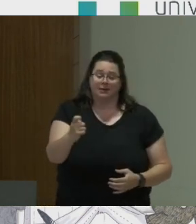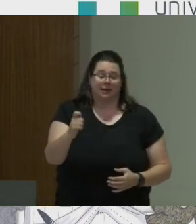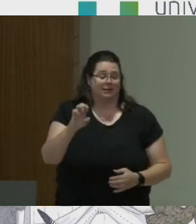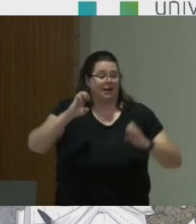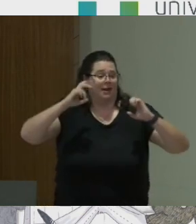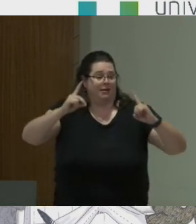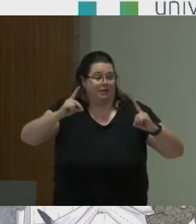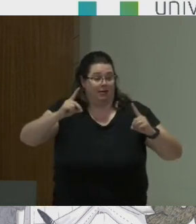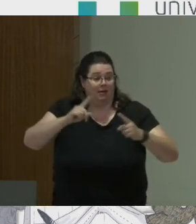sexual field for